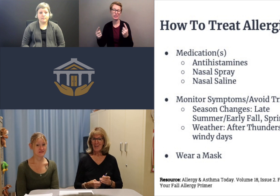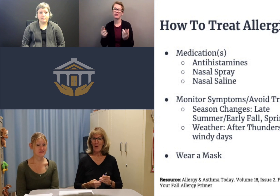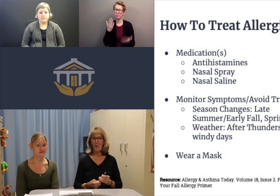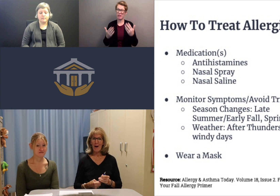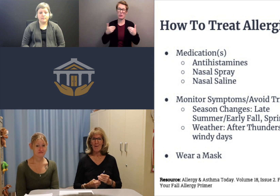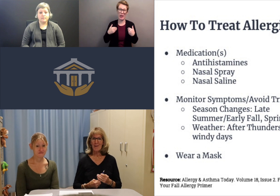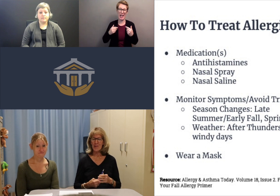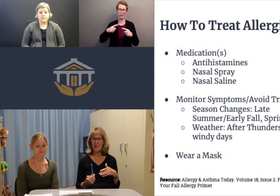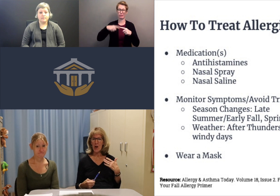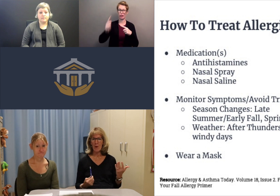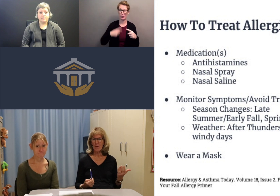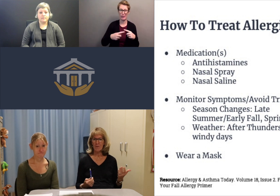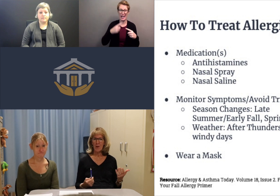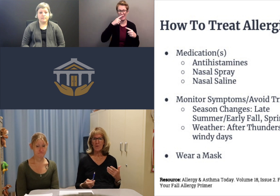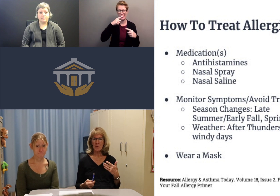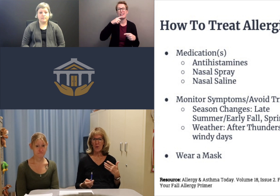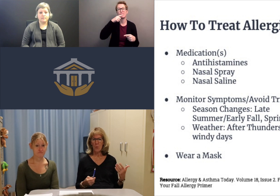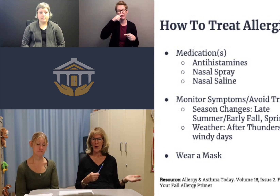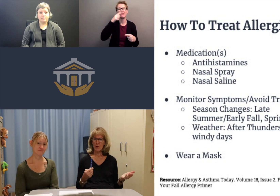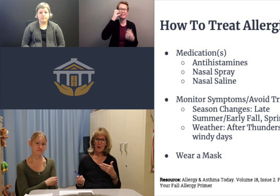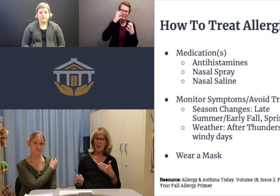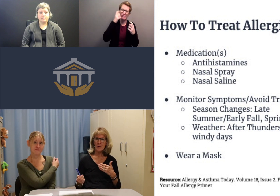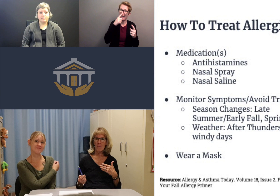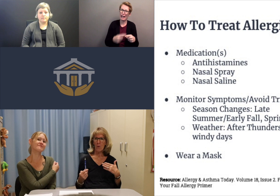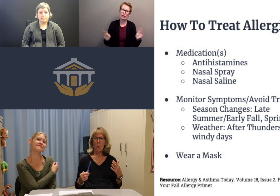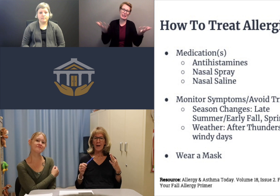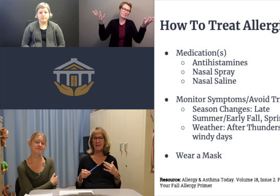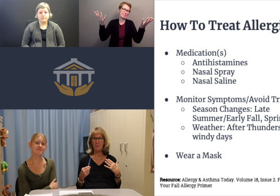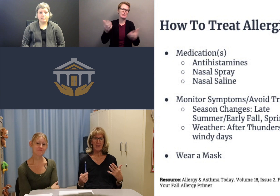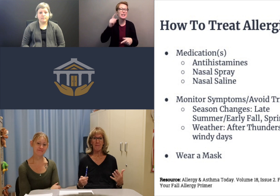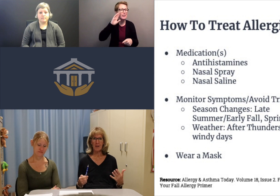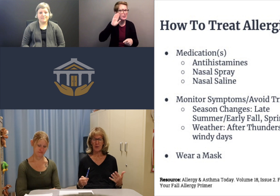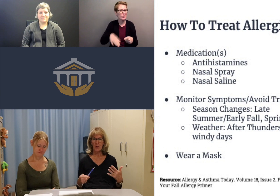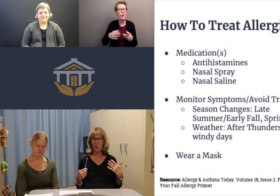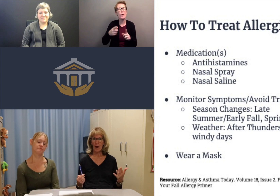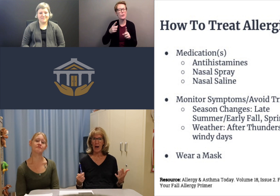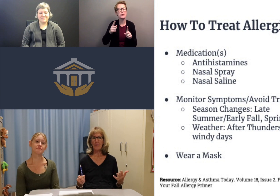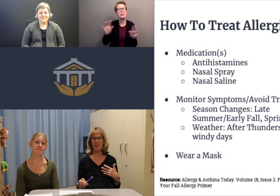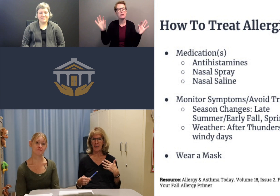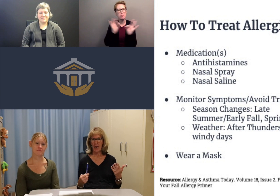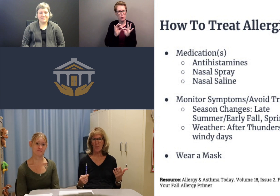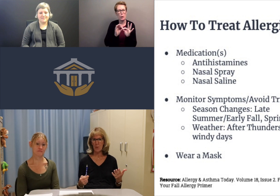So, uh, just knowing those, you know, triggers of what is specific to your allergy can help you